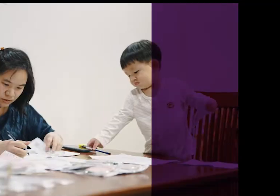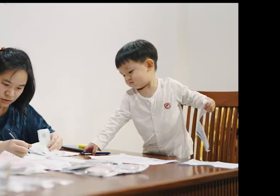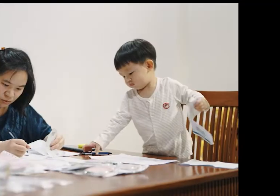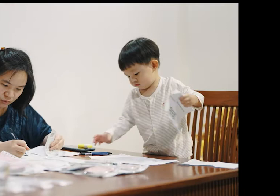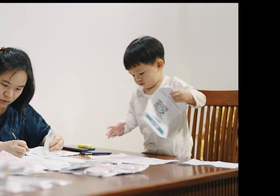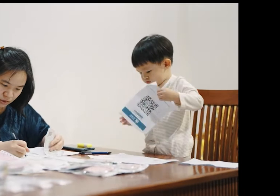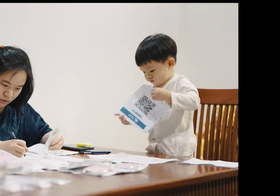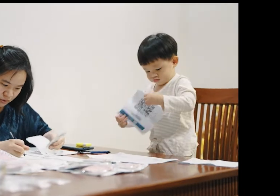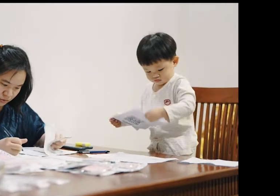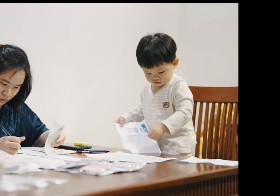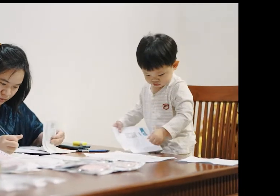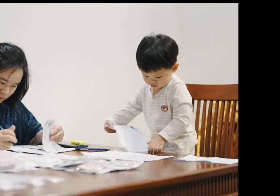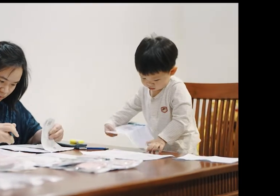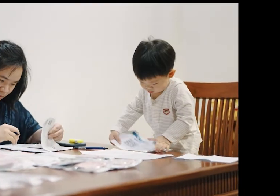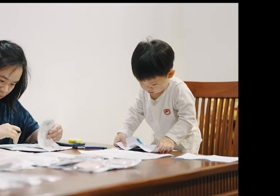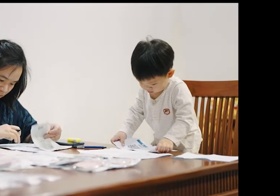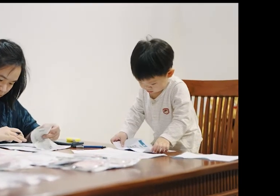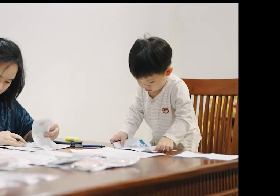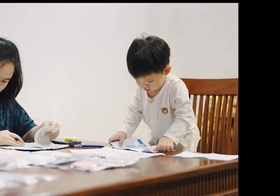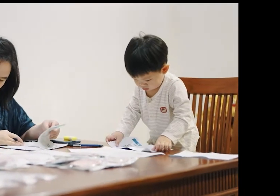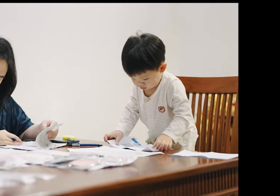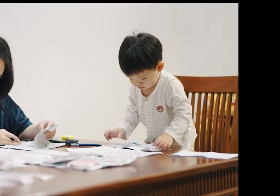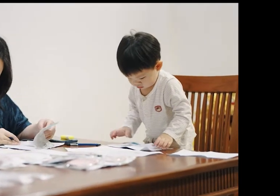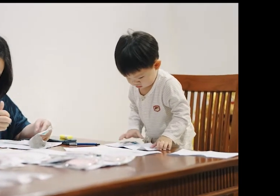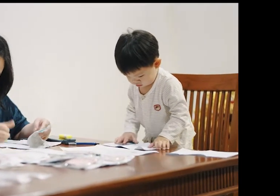We know there are many more families who need our help but don't know about our services.